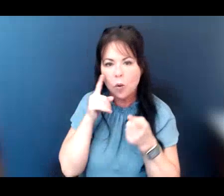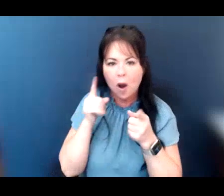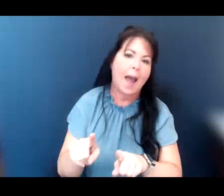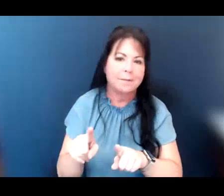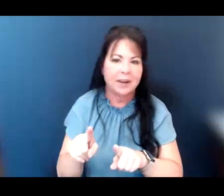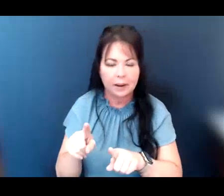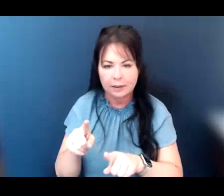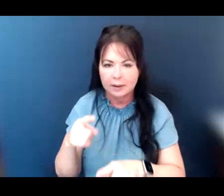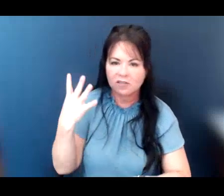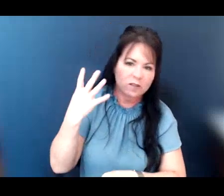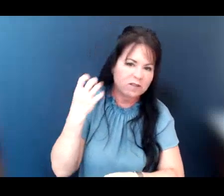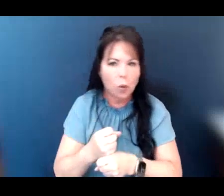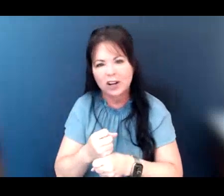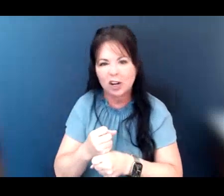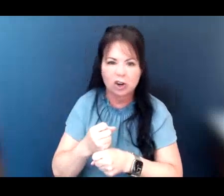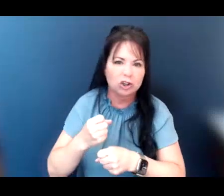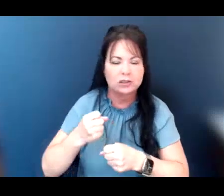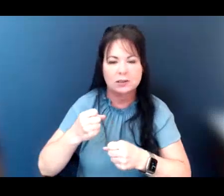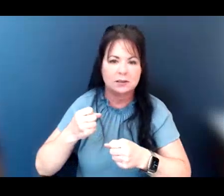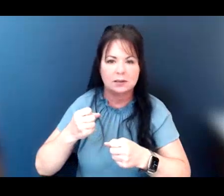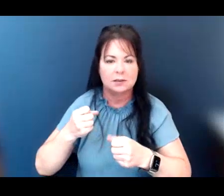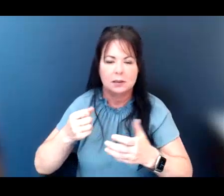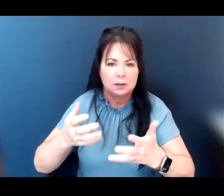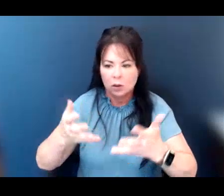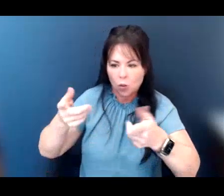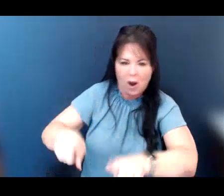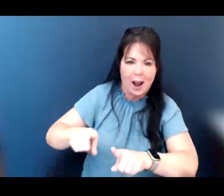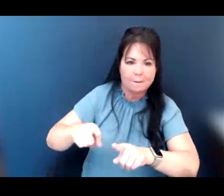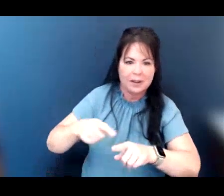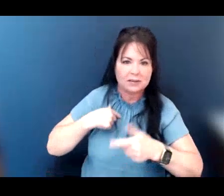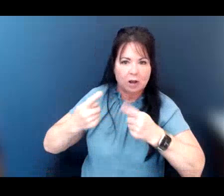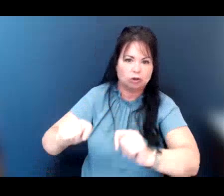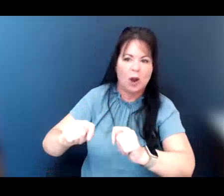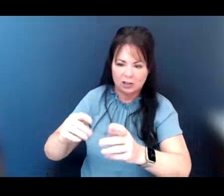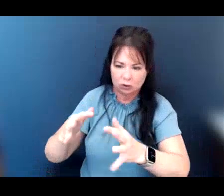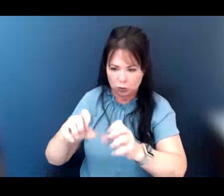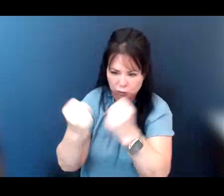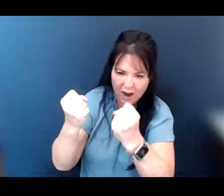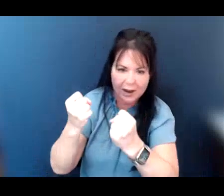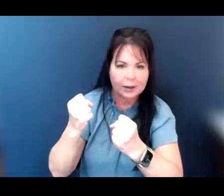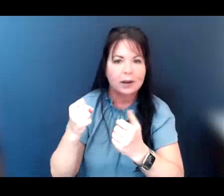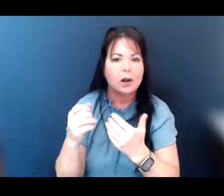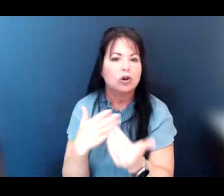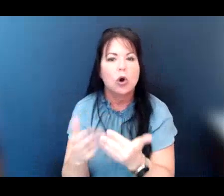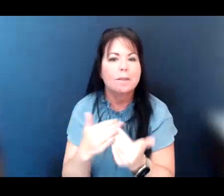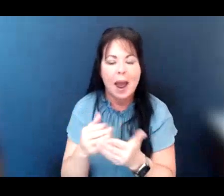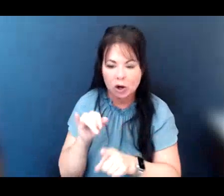after the first full moon? OK, what happens when I try to do that? It doesn't matter if it's a task that's being done every day or once in a while.